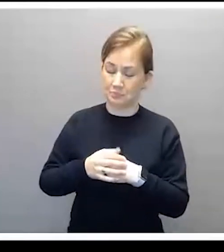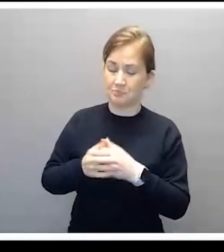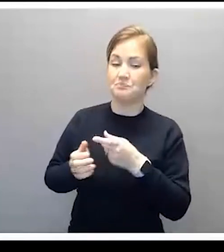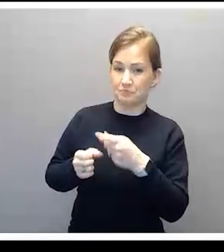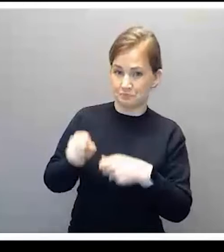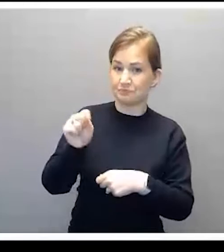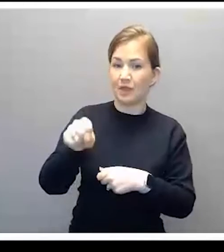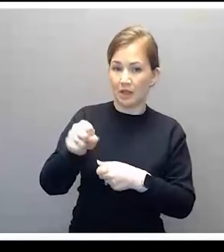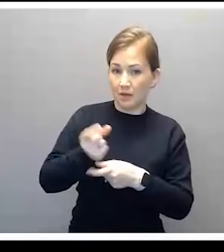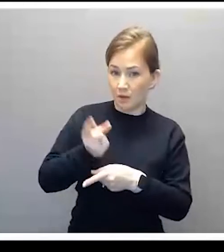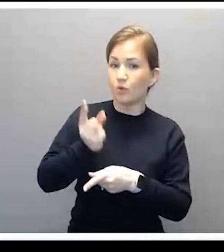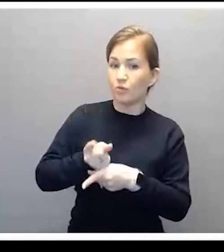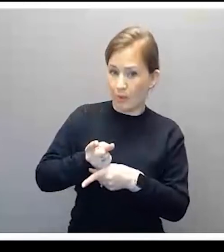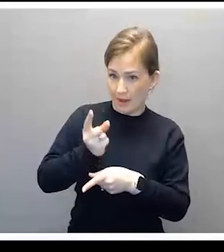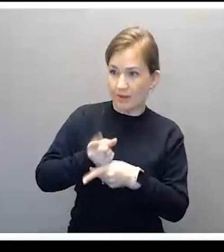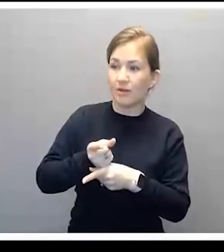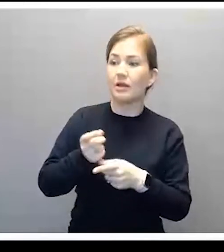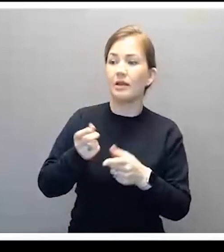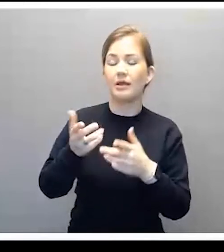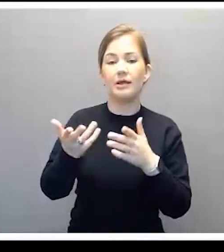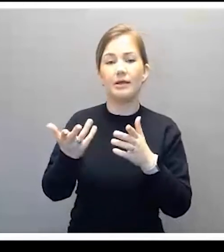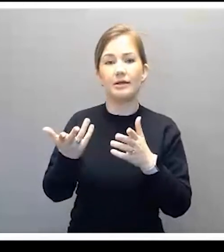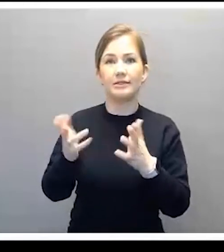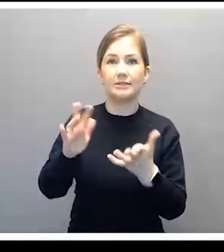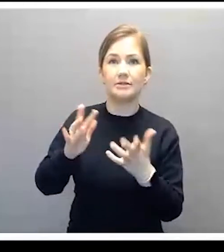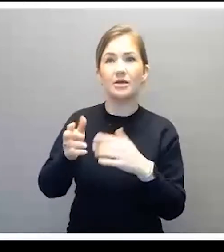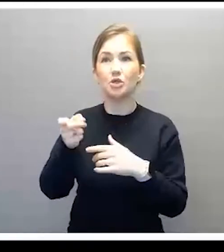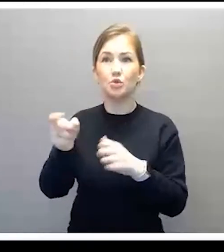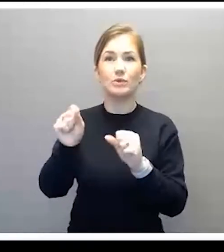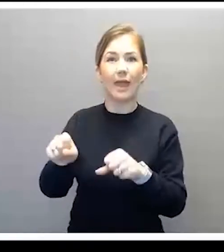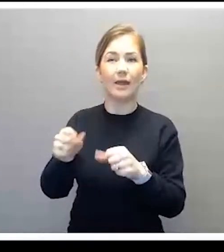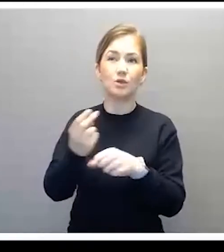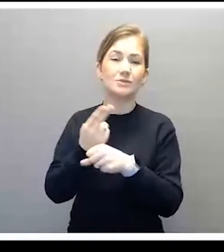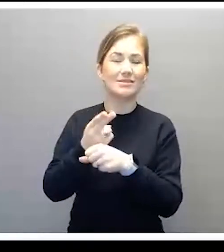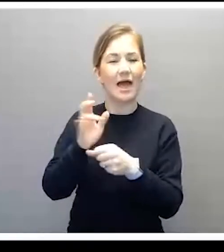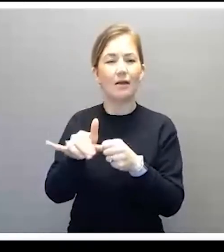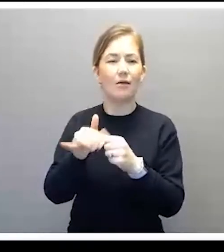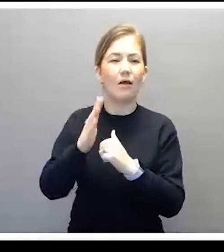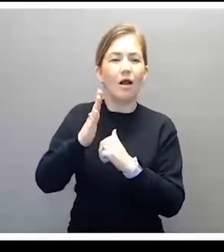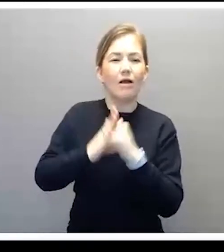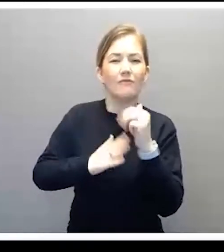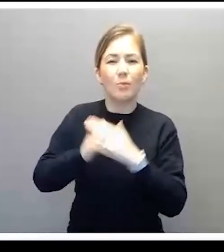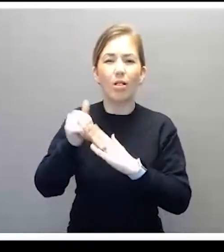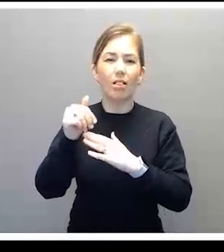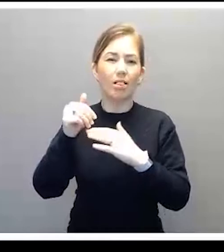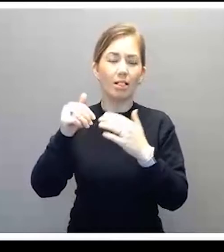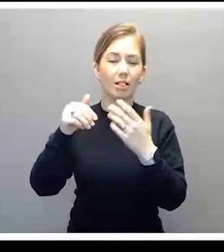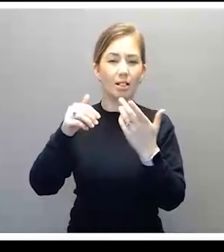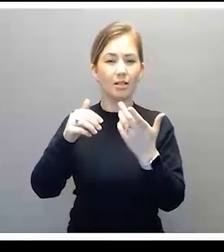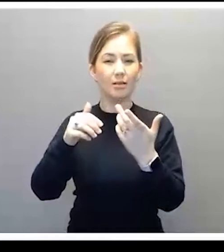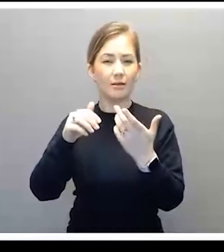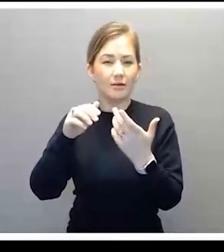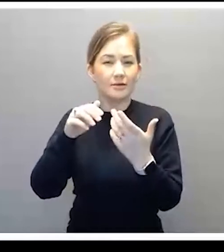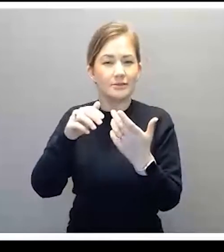Right. You get little more of that comfortable file system mounting experience with EFS better.